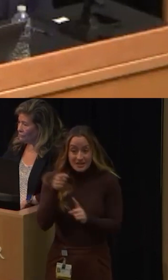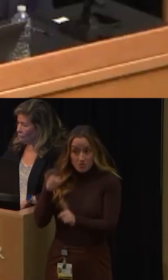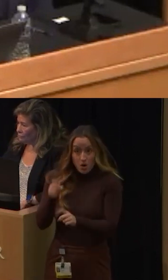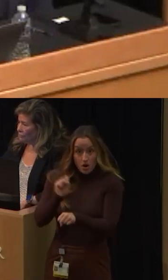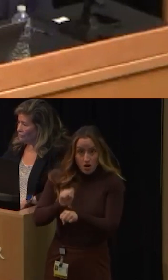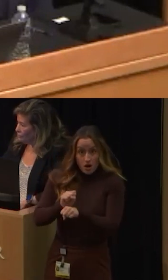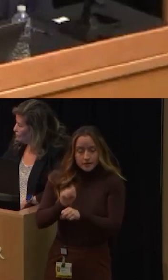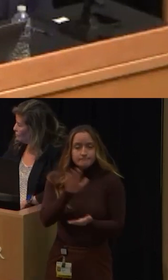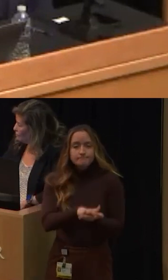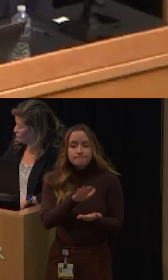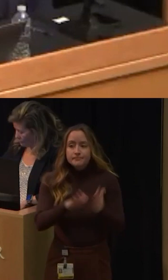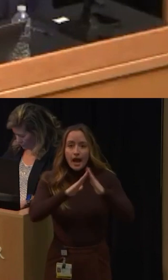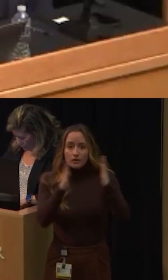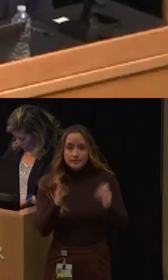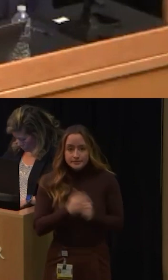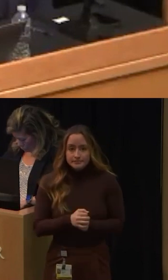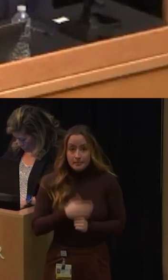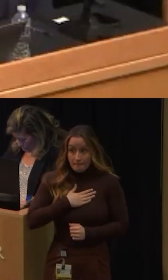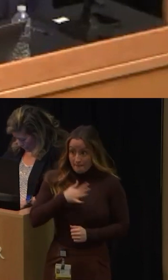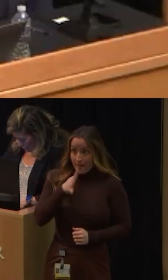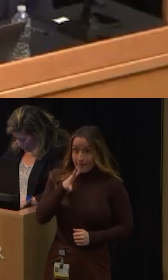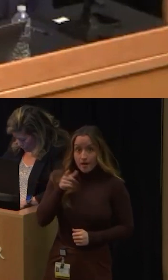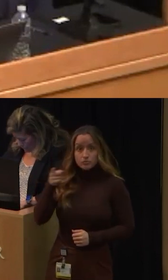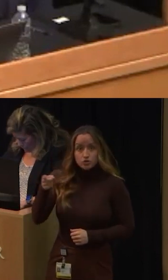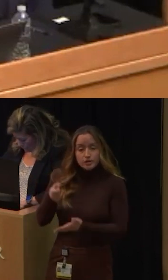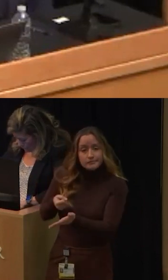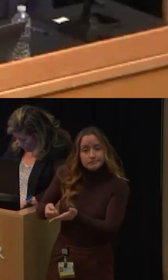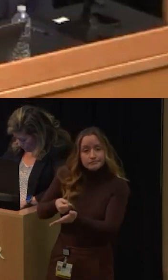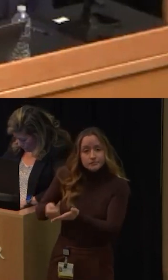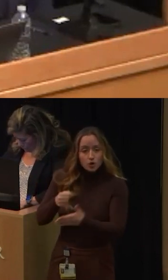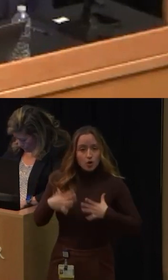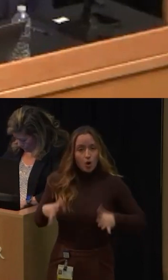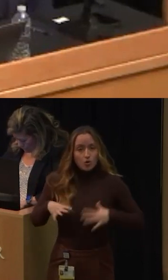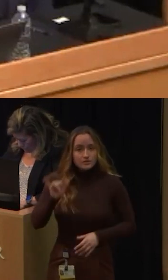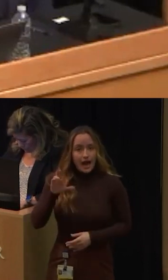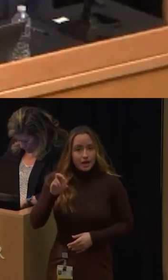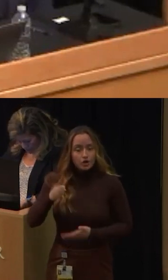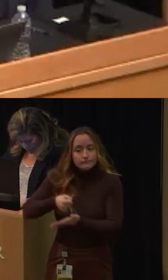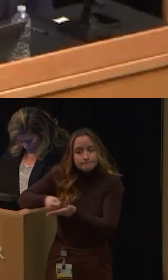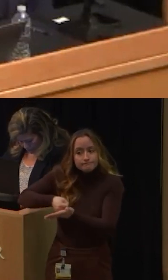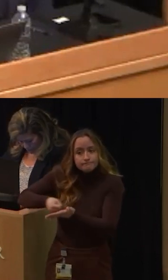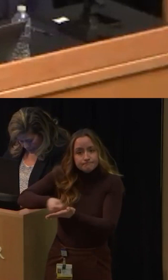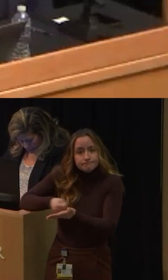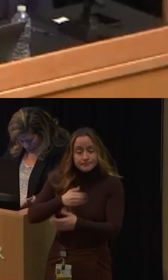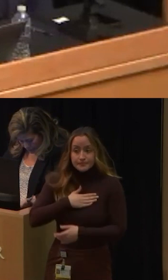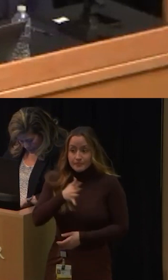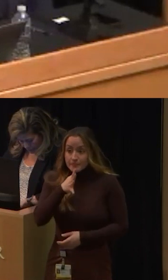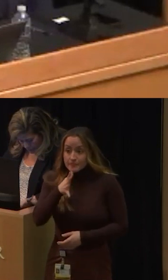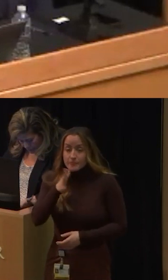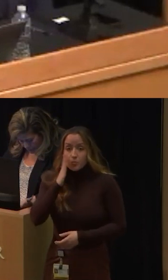My mom did ironing for people who would, they would, you know, she would go to their house, pick up their ironing, bring it home,